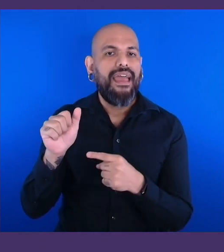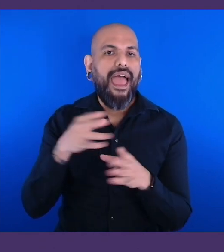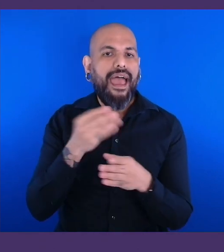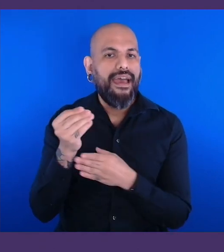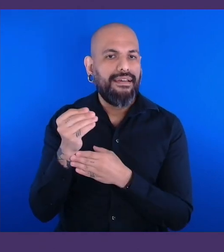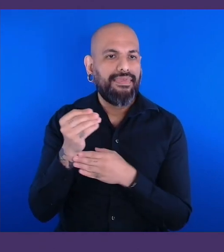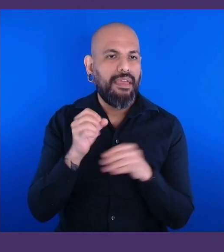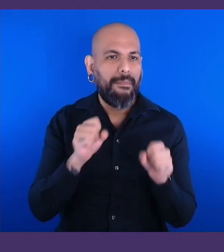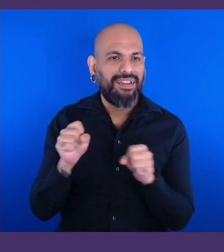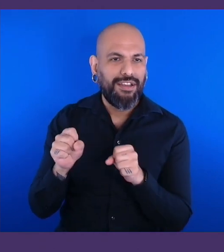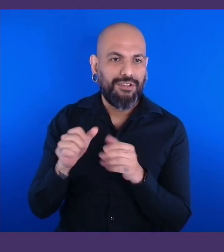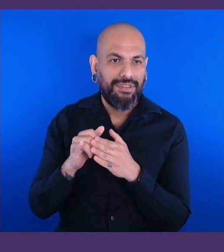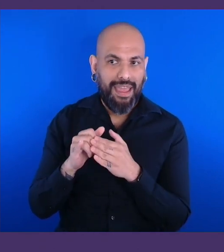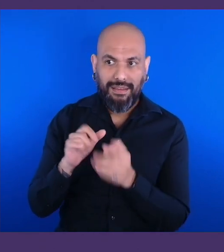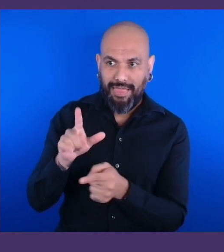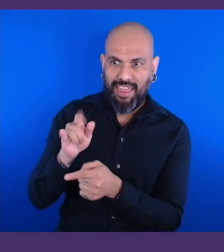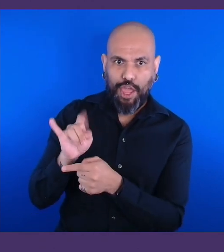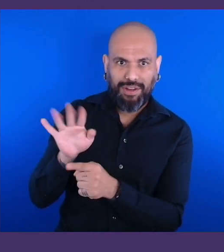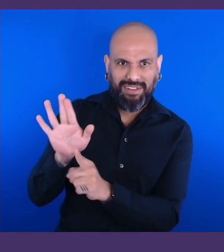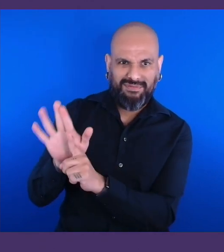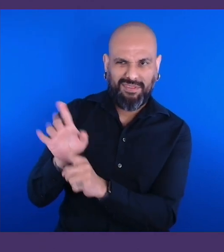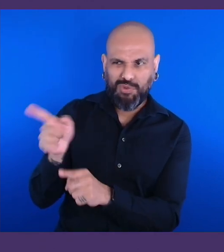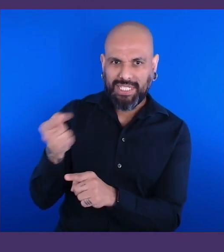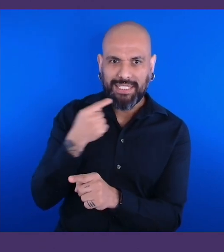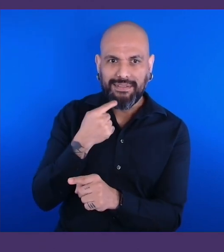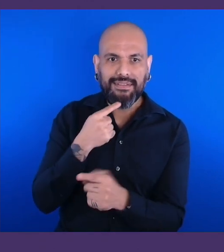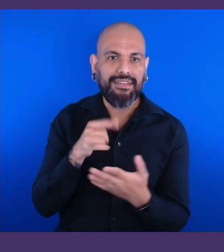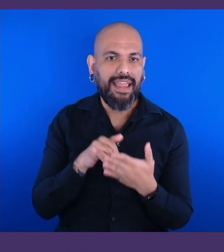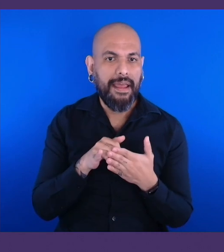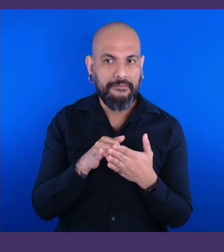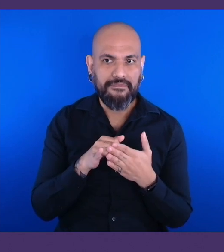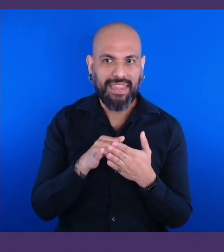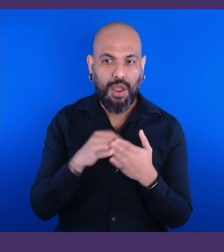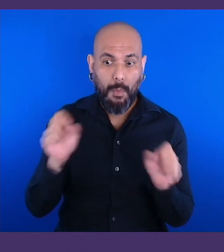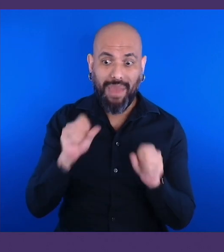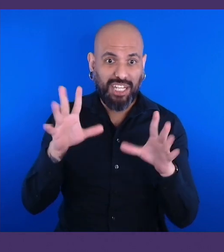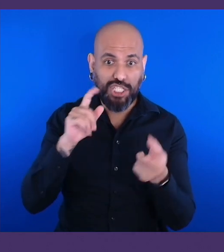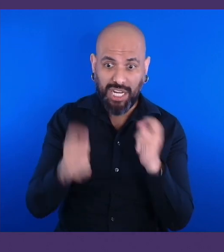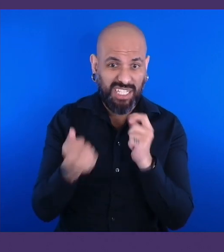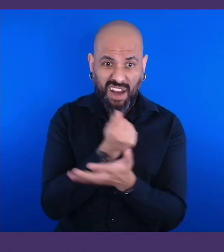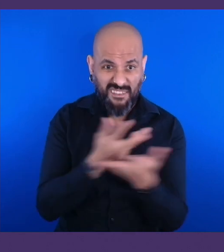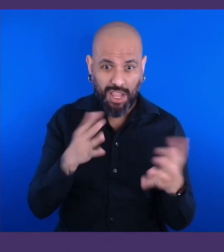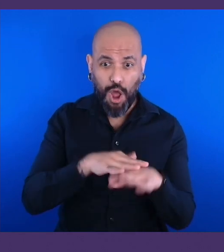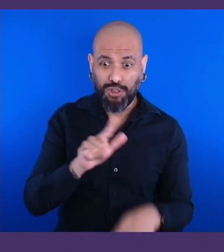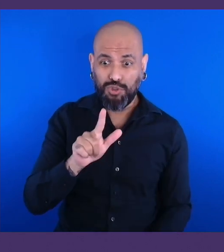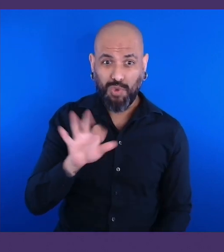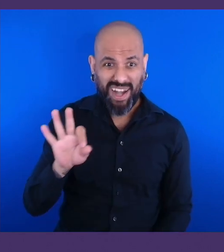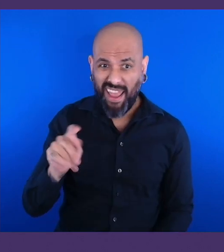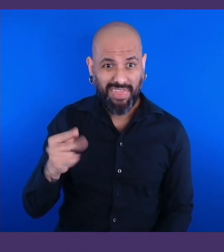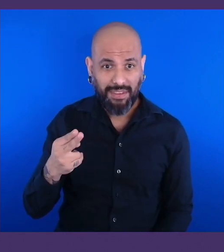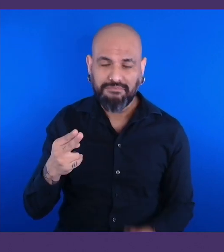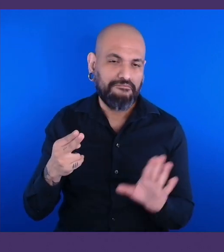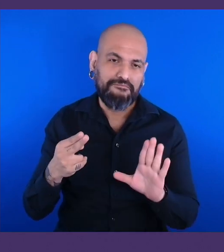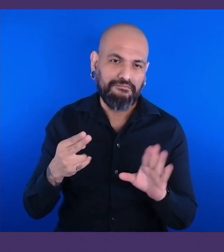that people didn't magically change everything to the 29th. There is a potential that she's right, that everything is not perfect.